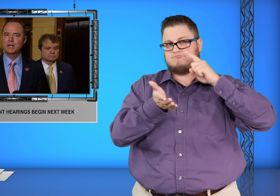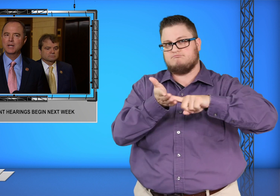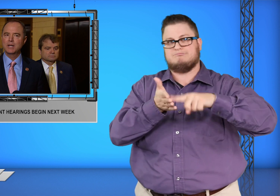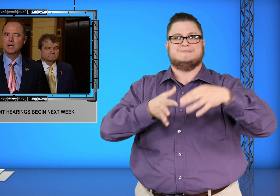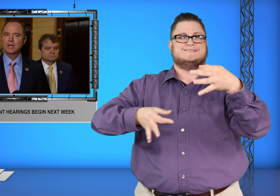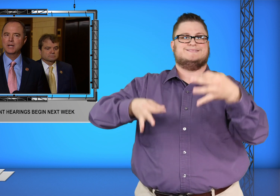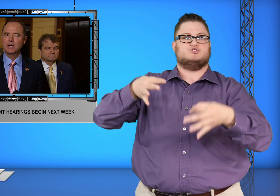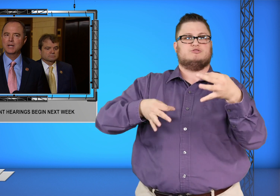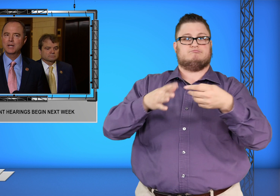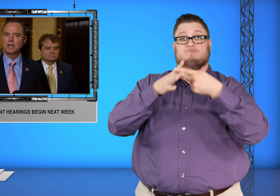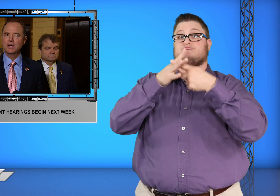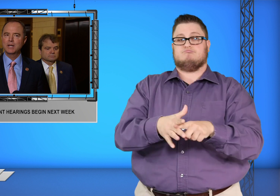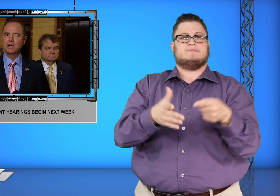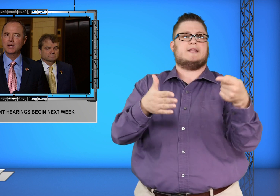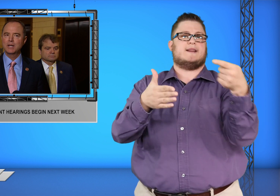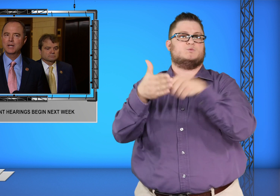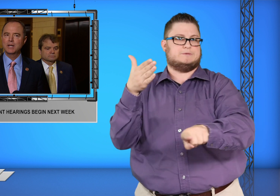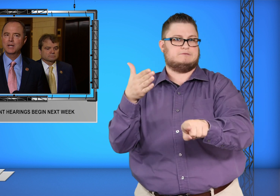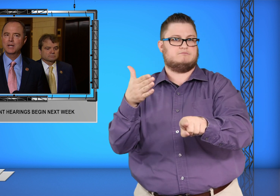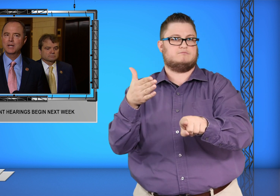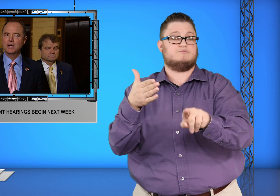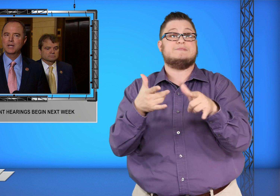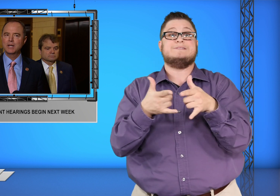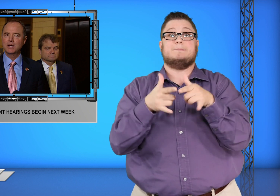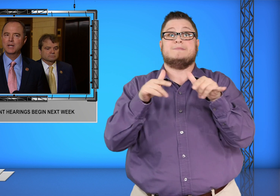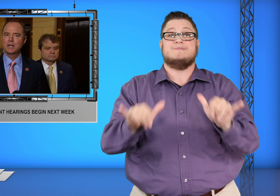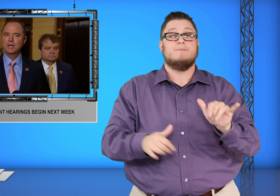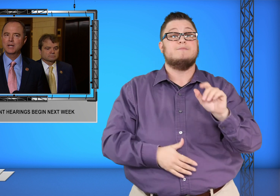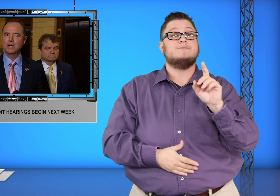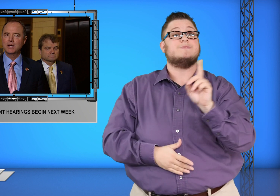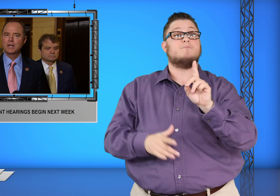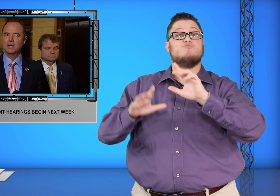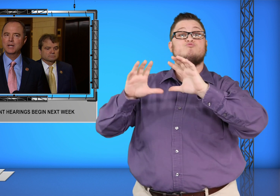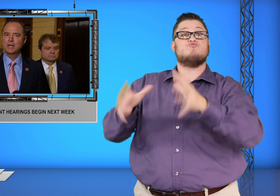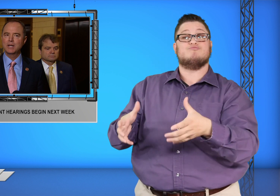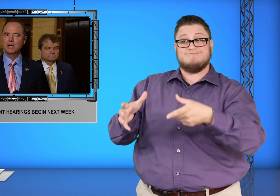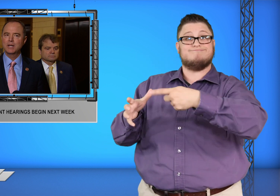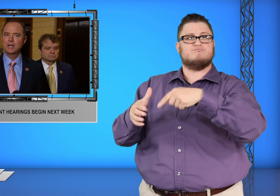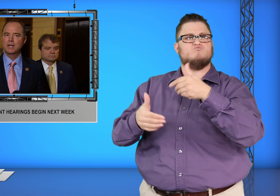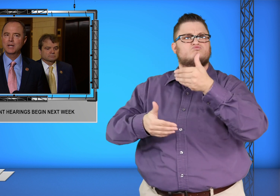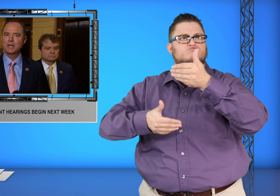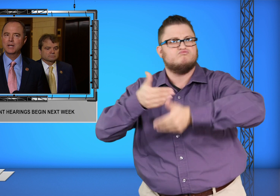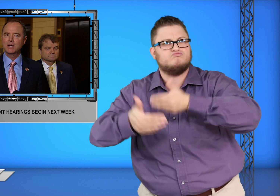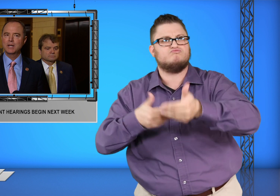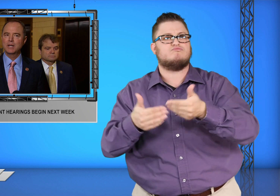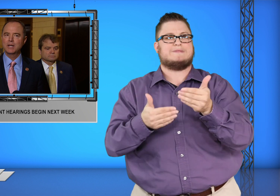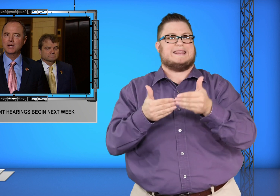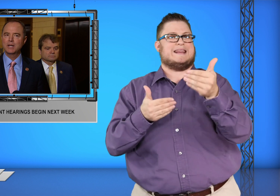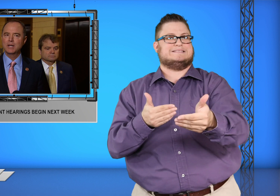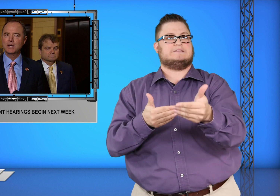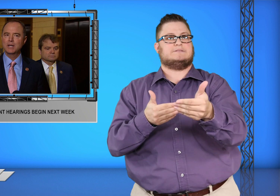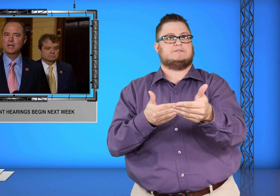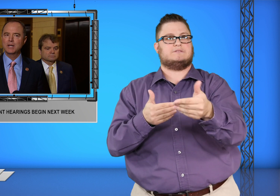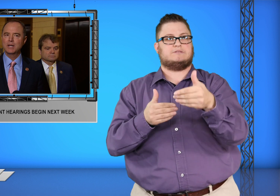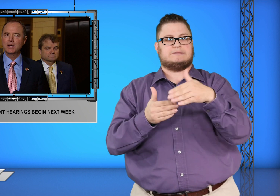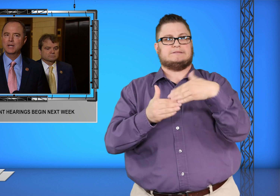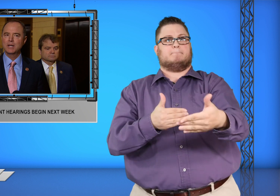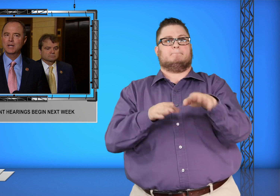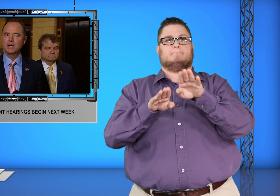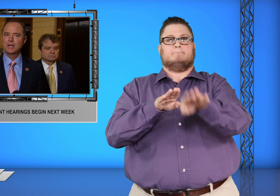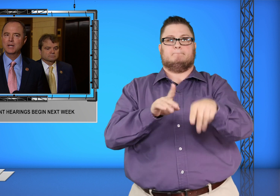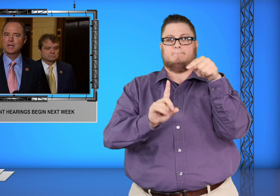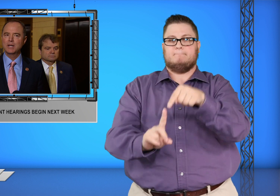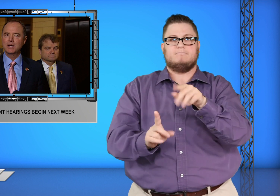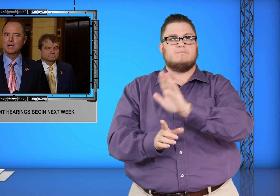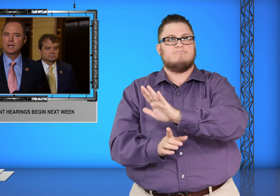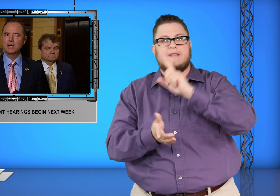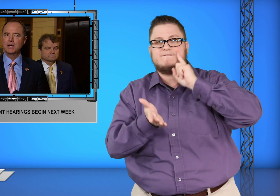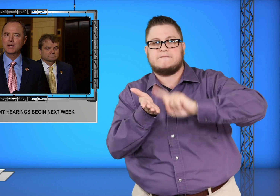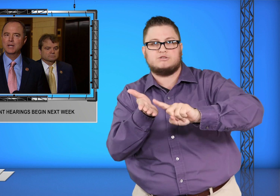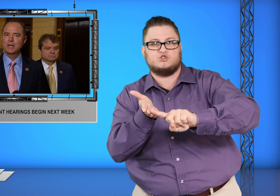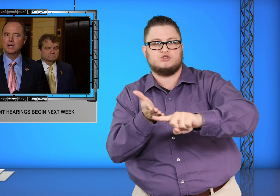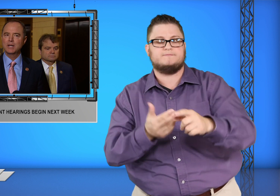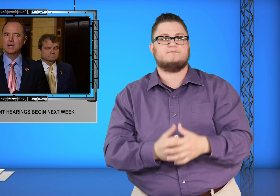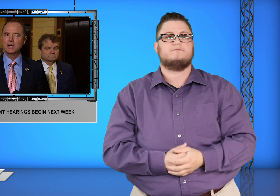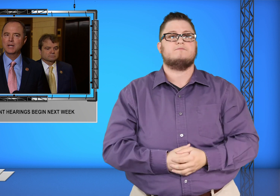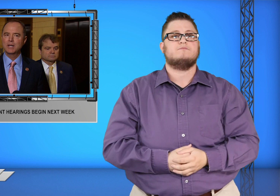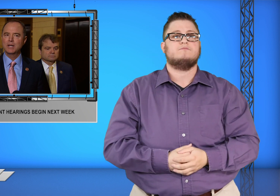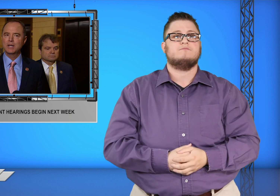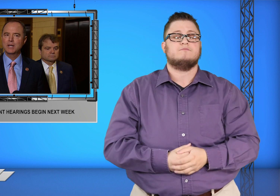hearings will begin next week as Democrats move into the next phase of their inquiry.